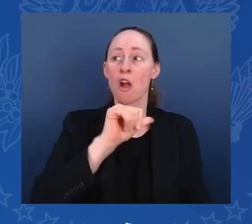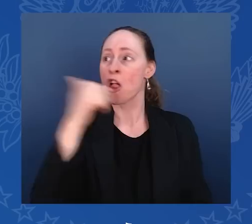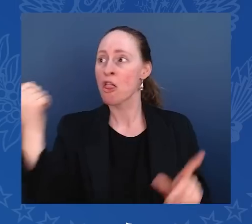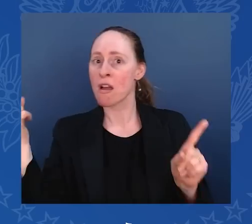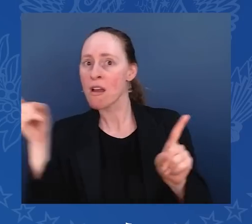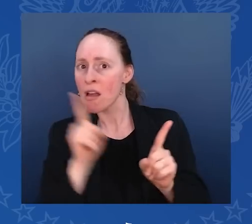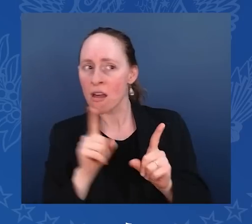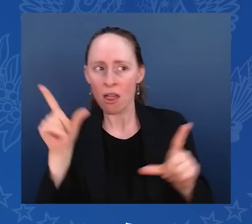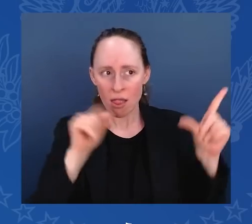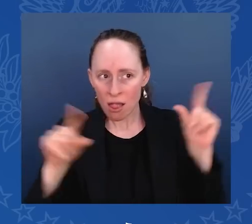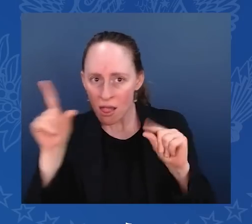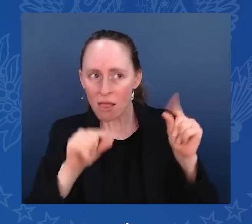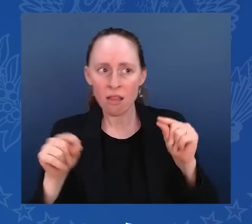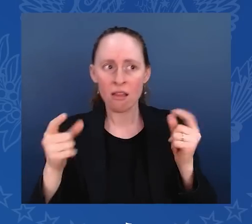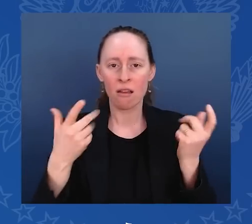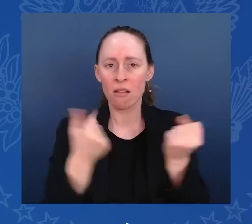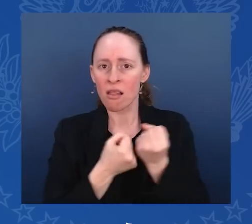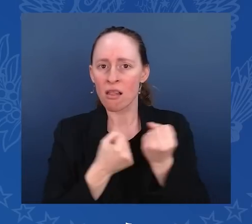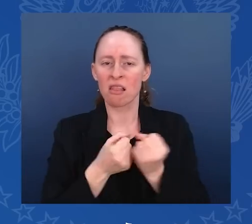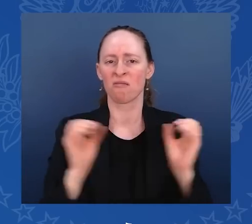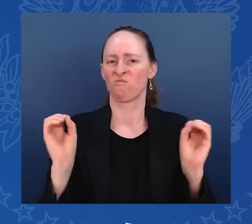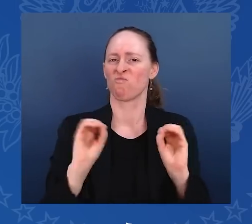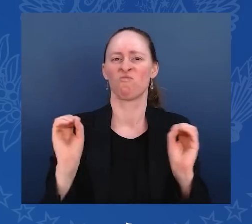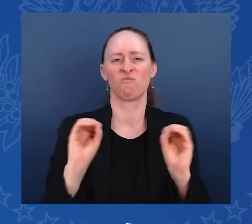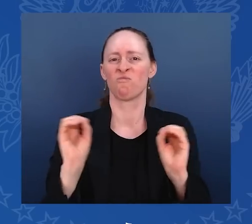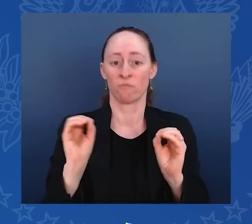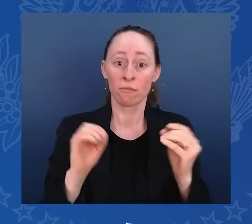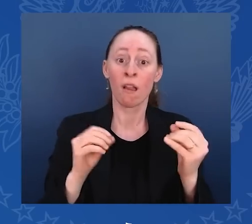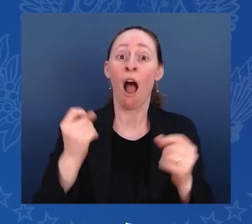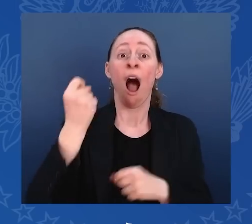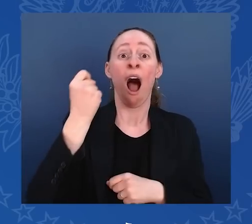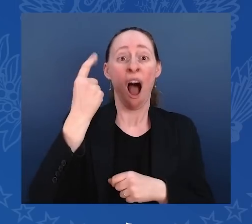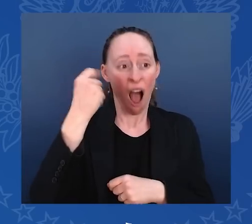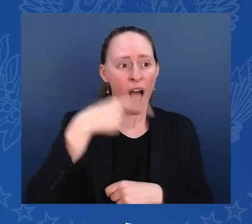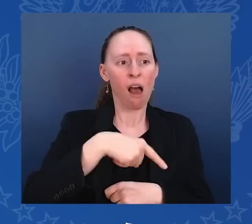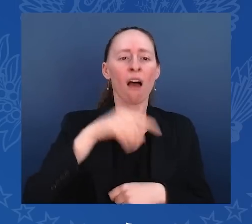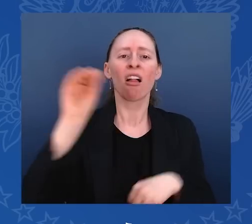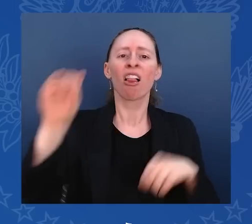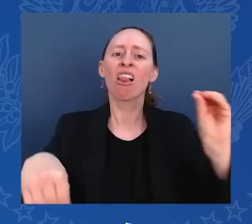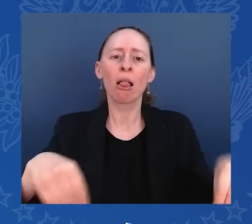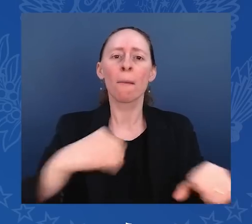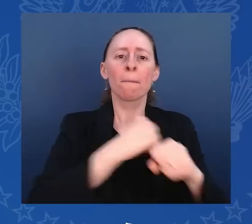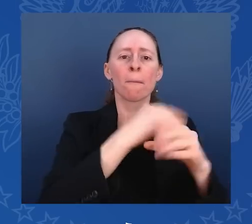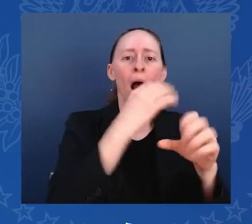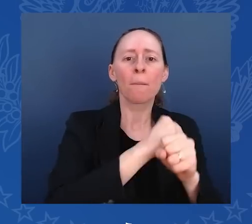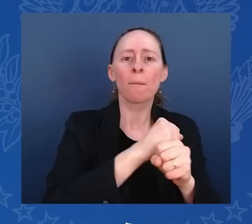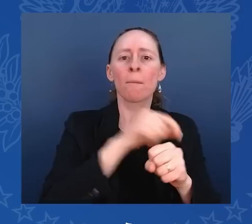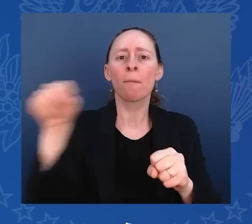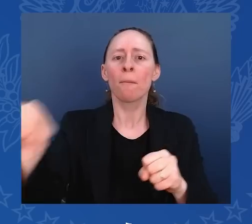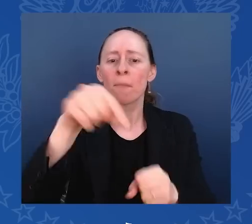in two nearby locations in the French Quarter just a few hours before he rammed into the crowd